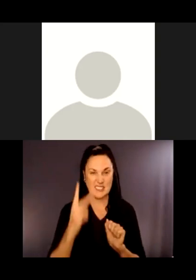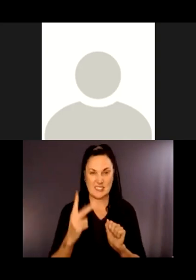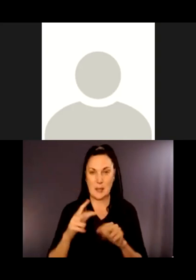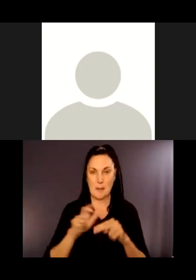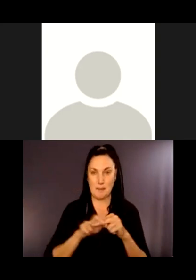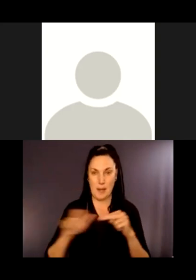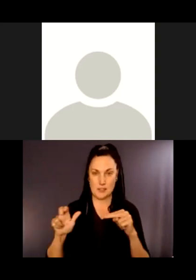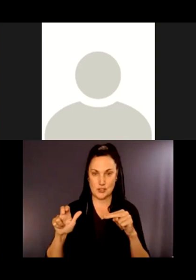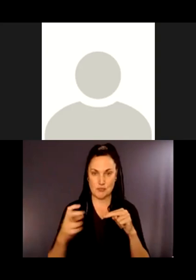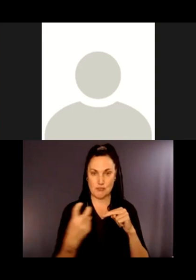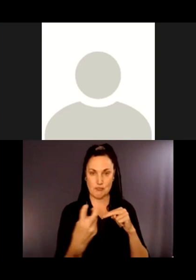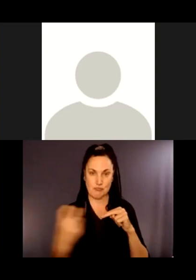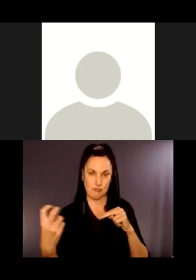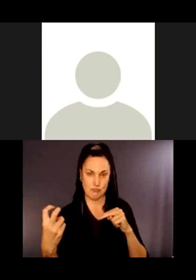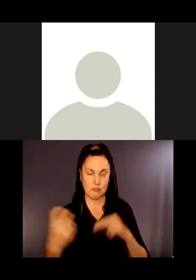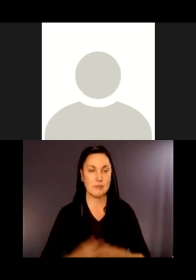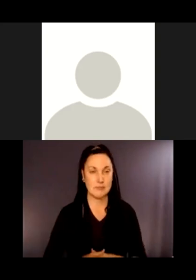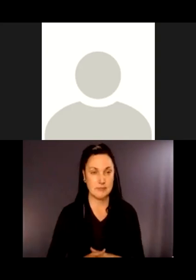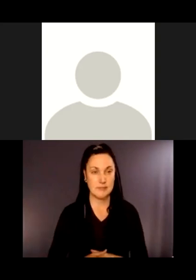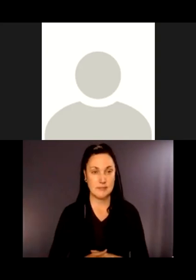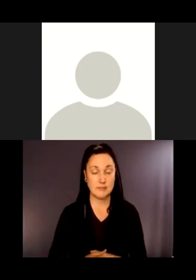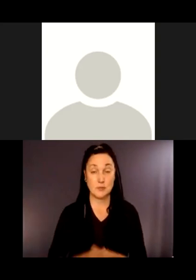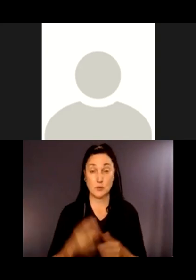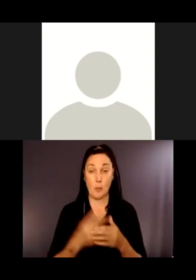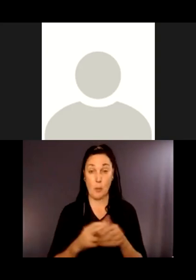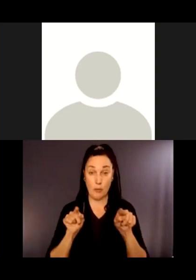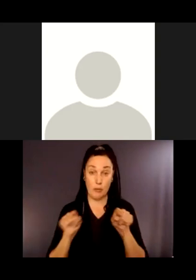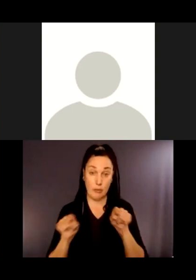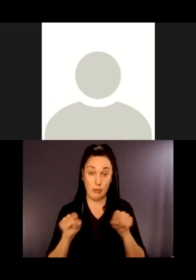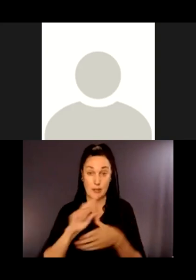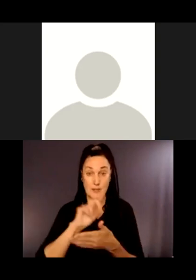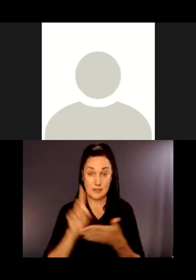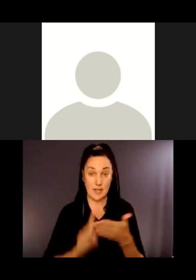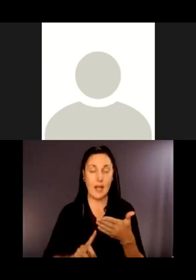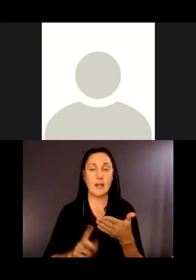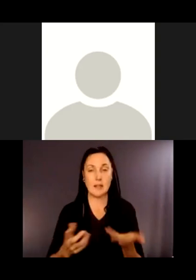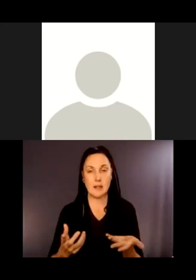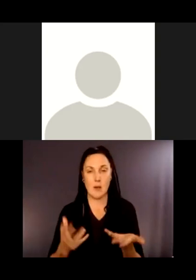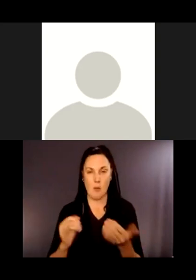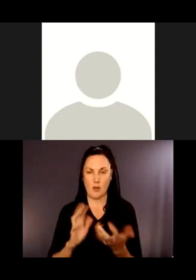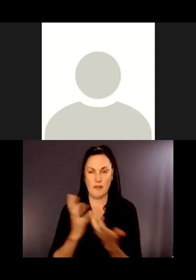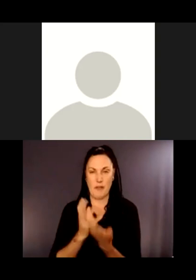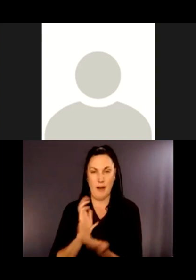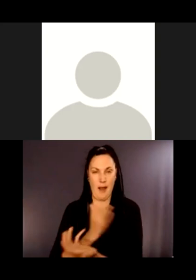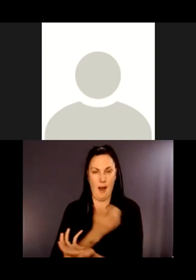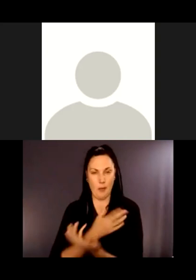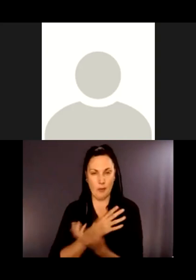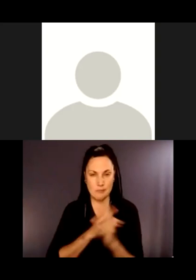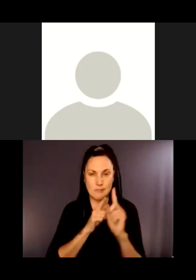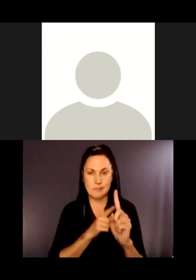The trailhead kiosk and bench are both designed to fit in with an interpretive theme that focuses on historic logging and mining.